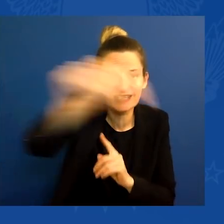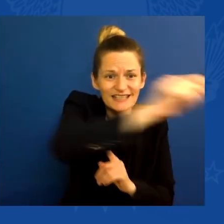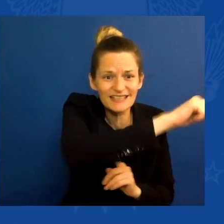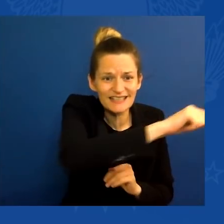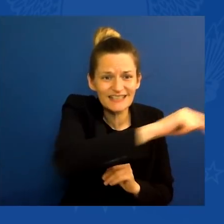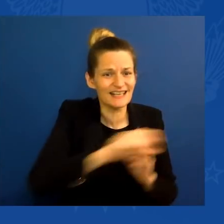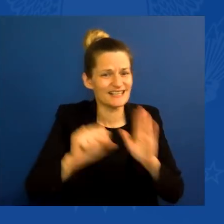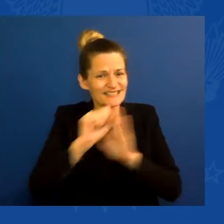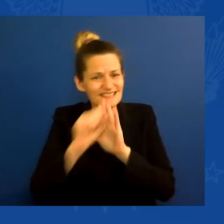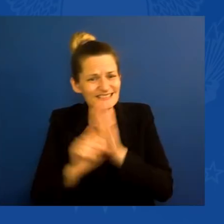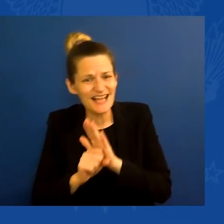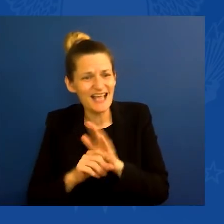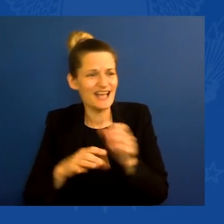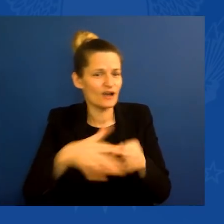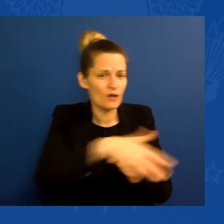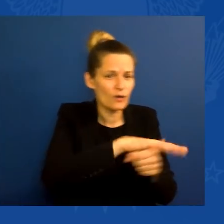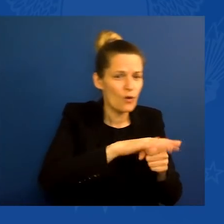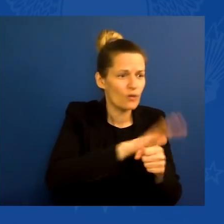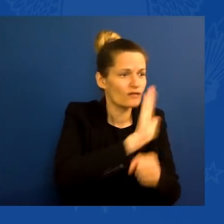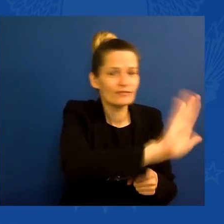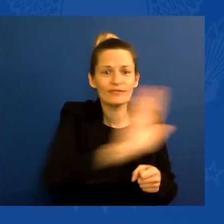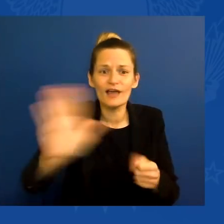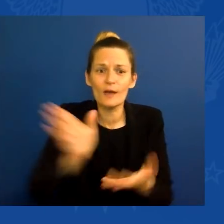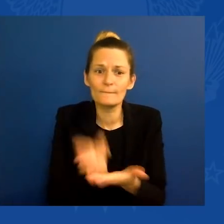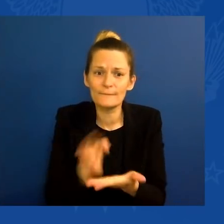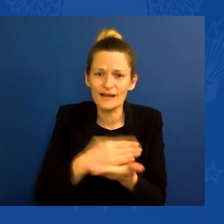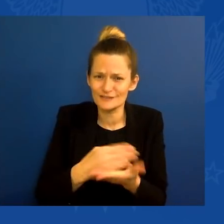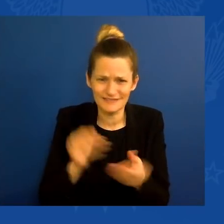They were having to lay off cops, firefighters, teachers.